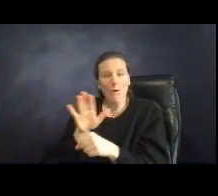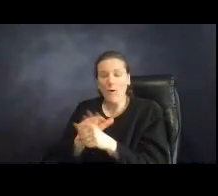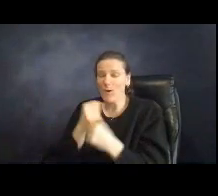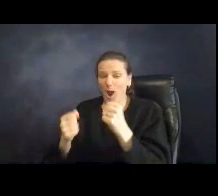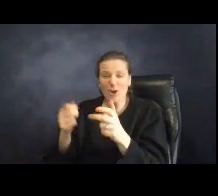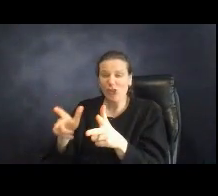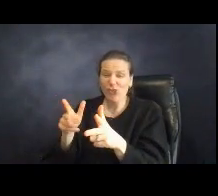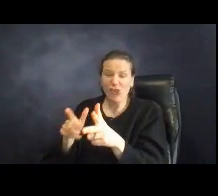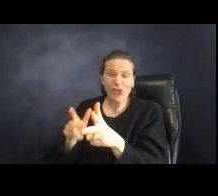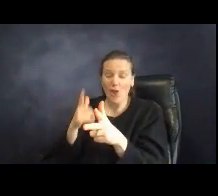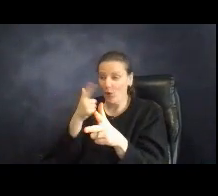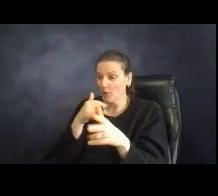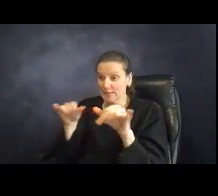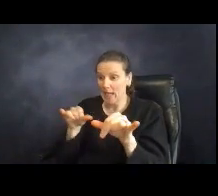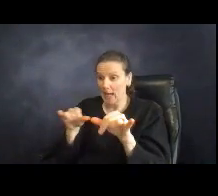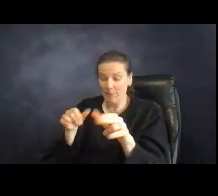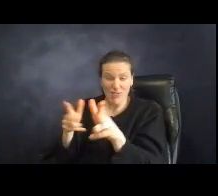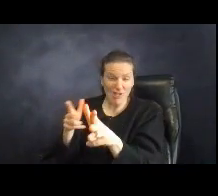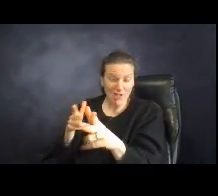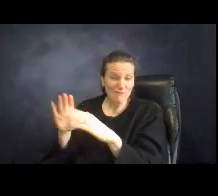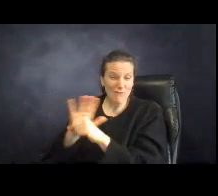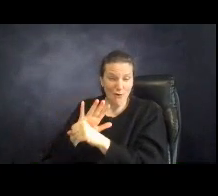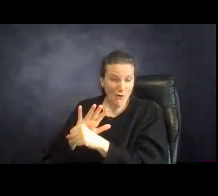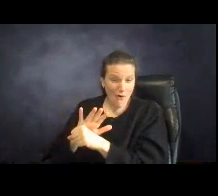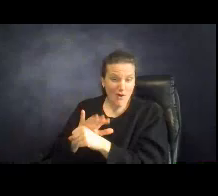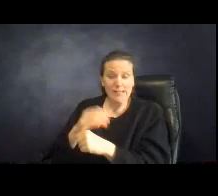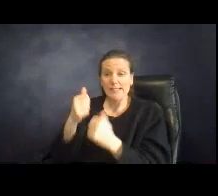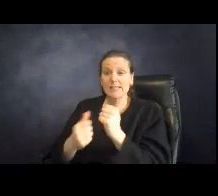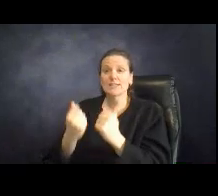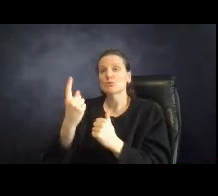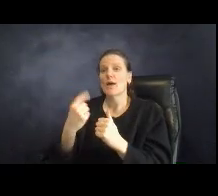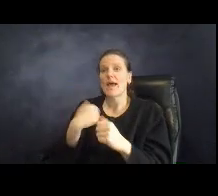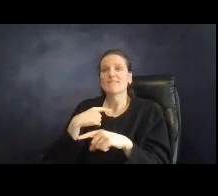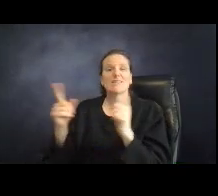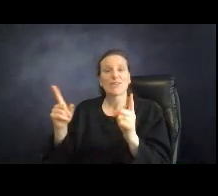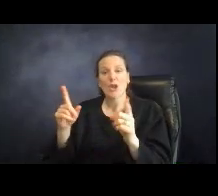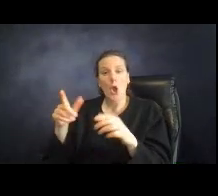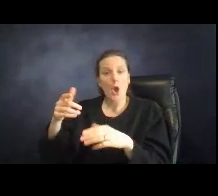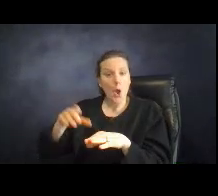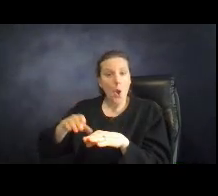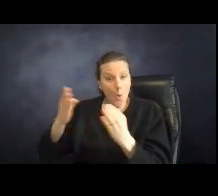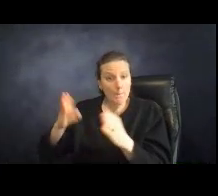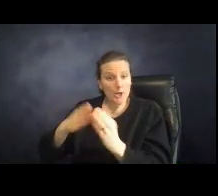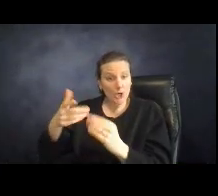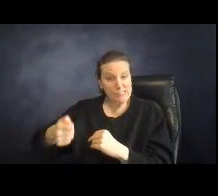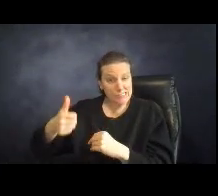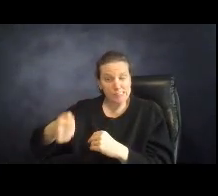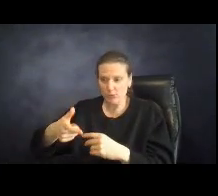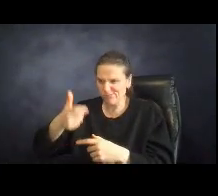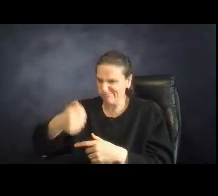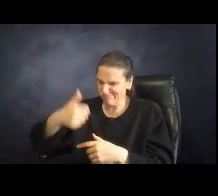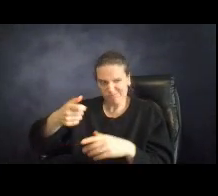of look the same, but, and, and the H one's got a different garage door opener, you're trying to click all these garage door openers